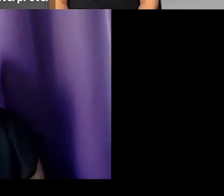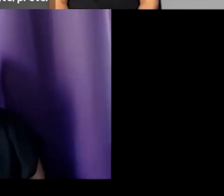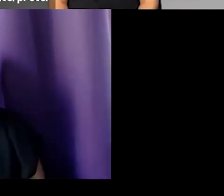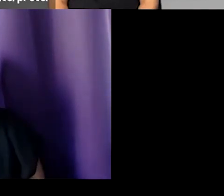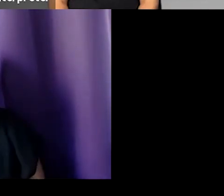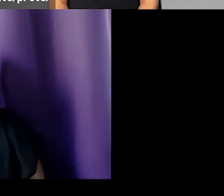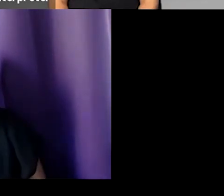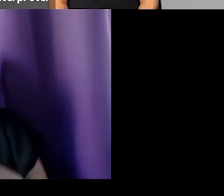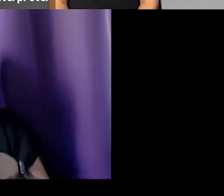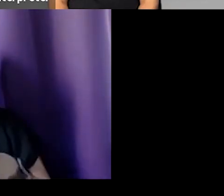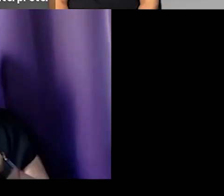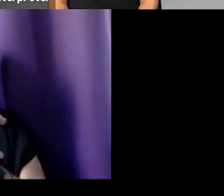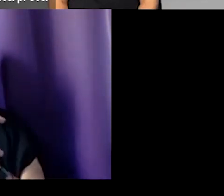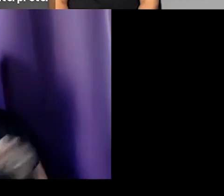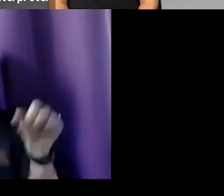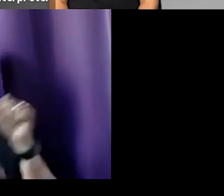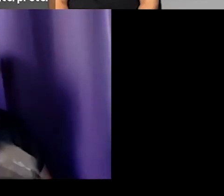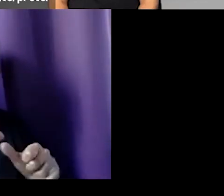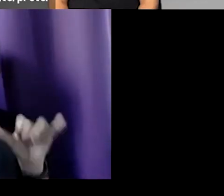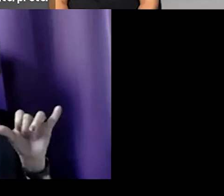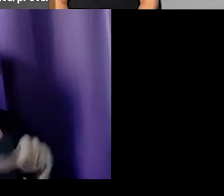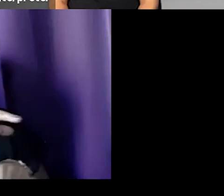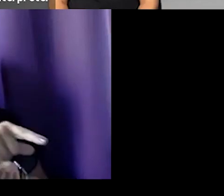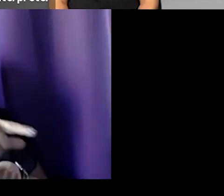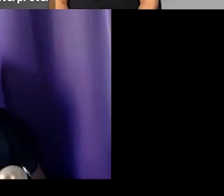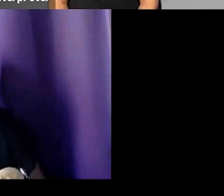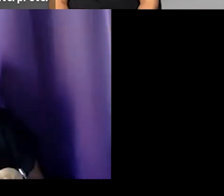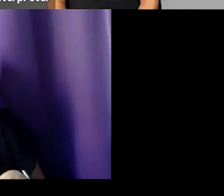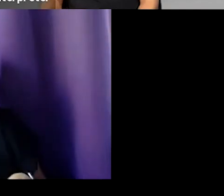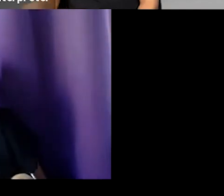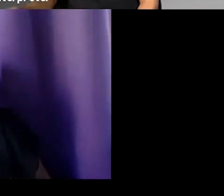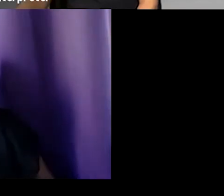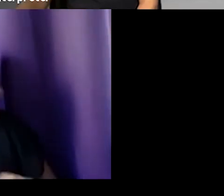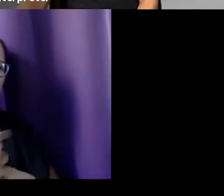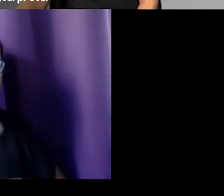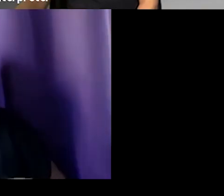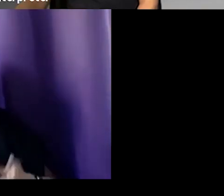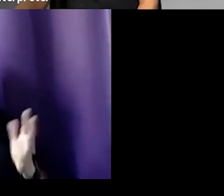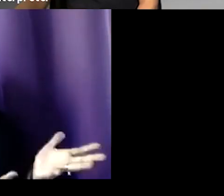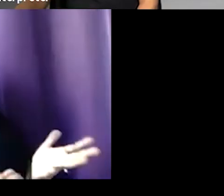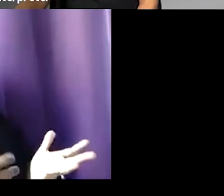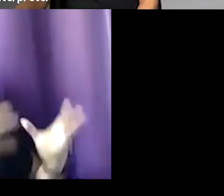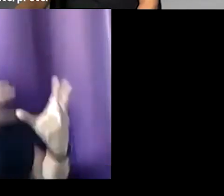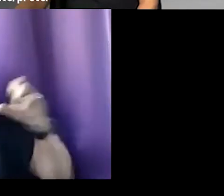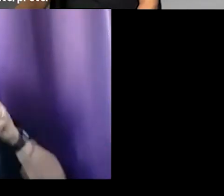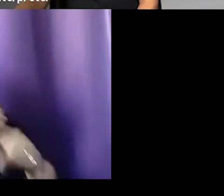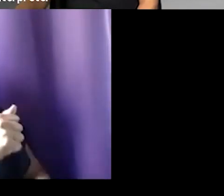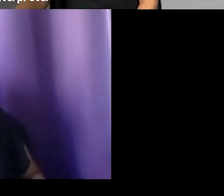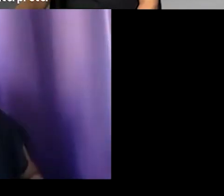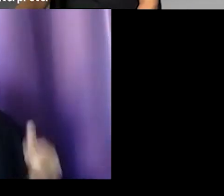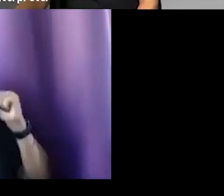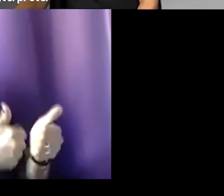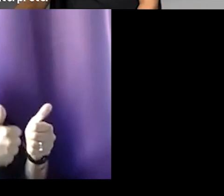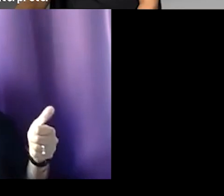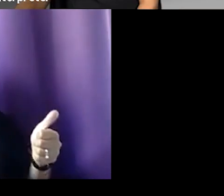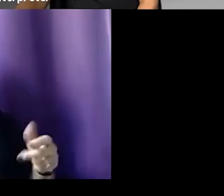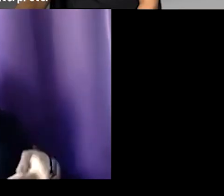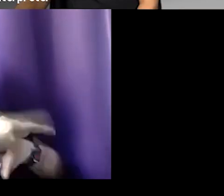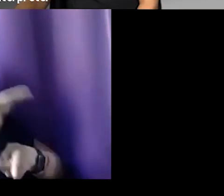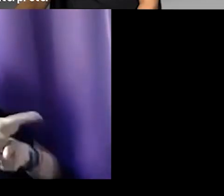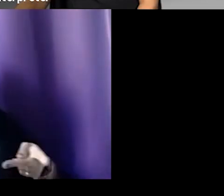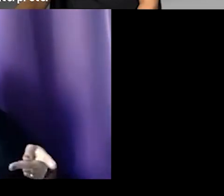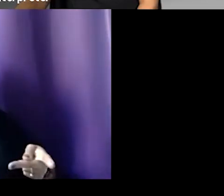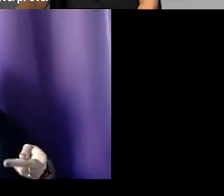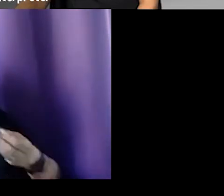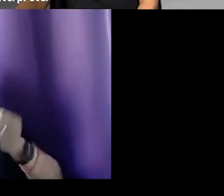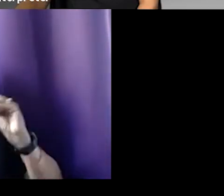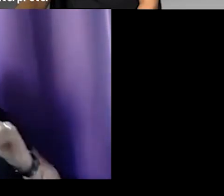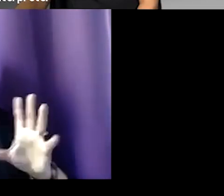The place it often.